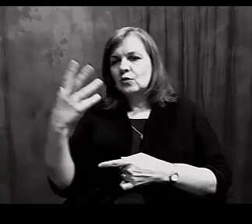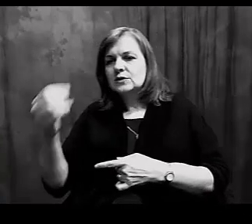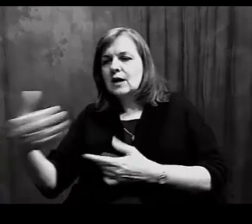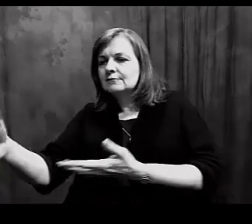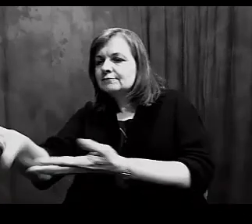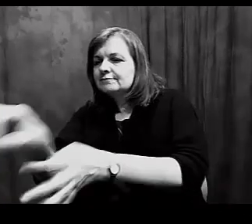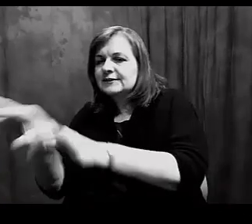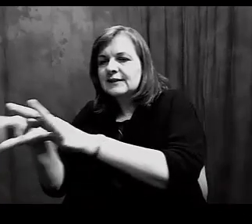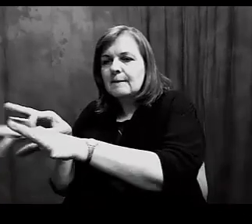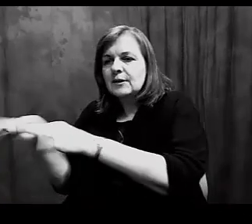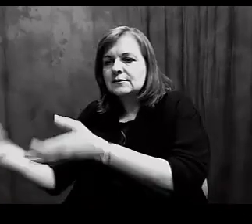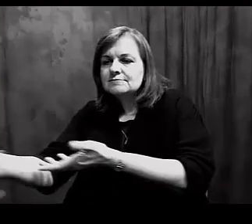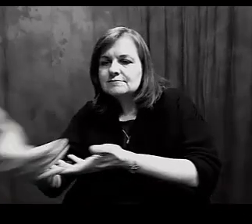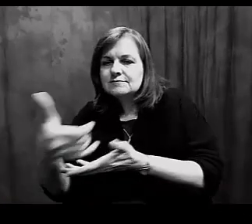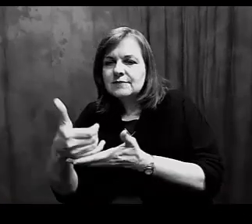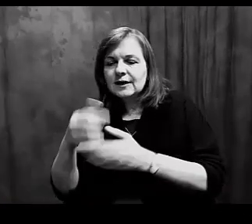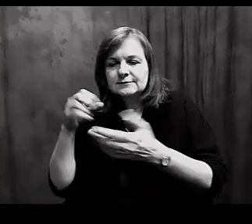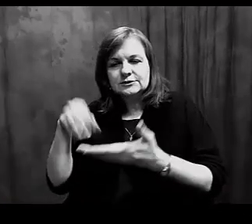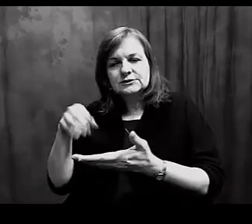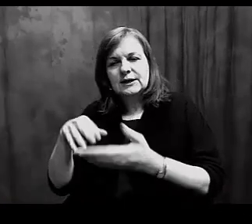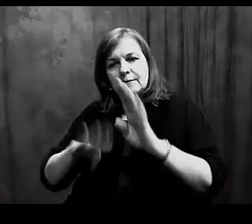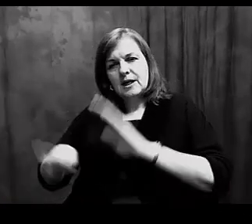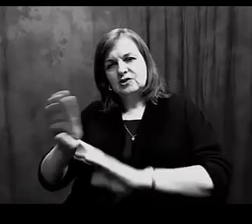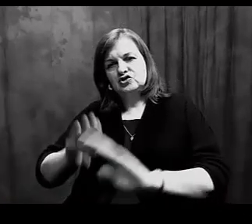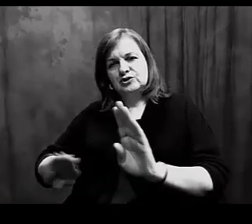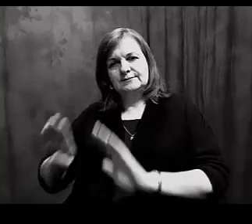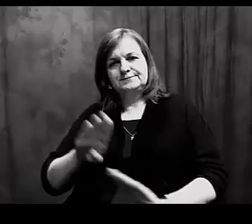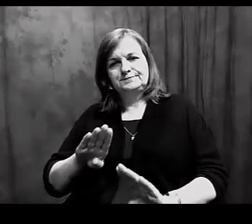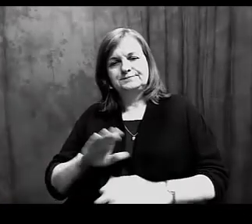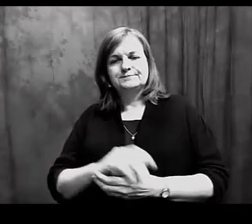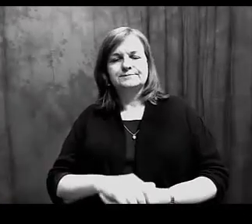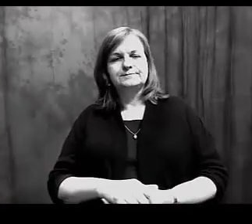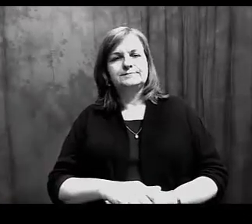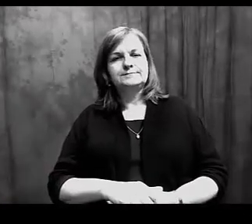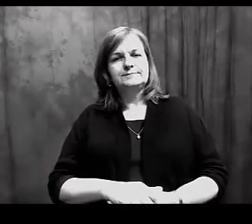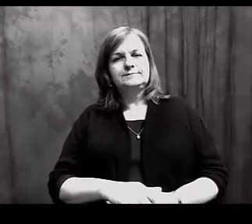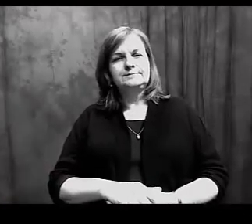he's collecting samples and and doing some biology